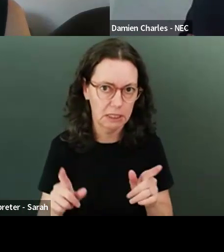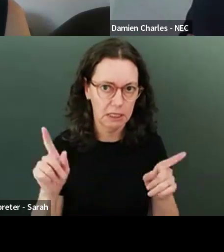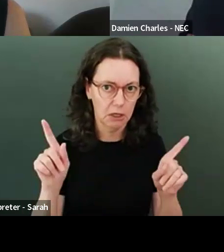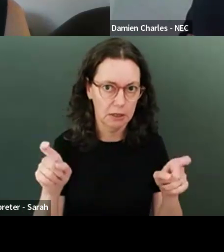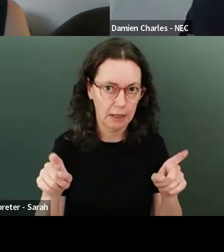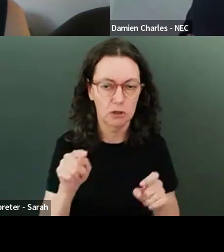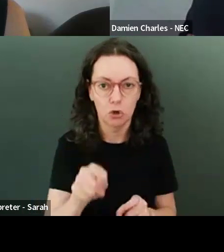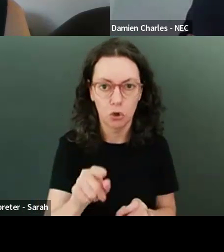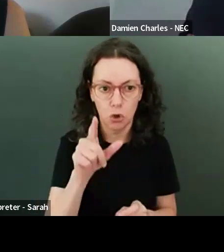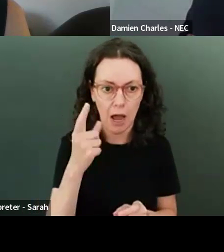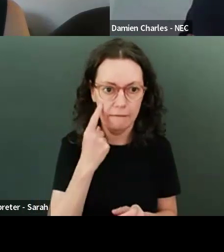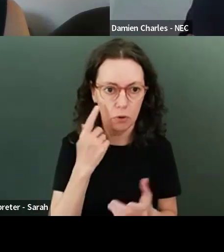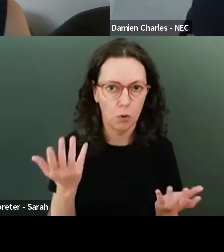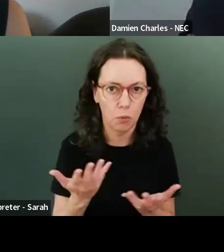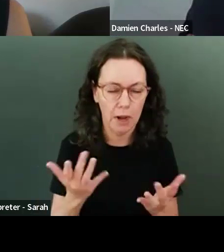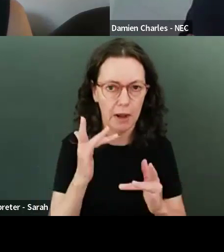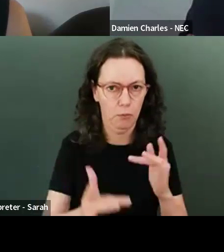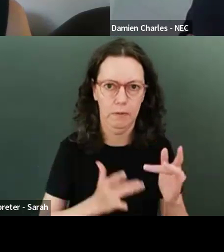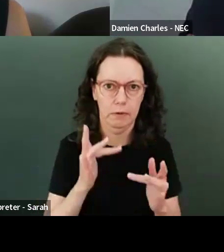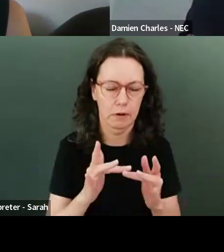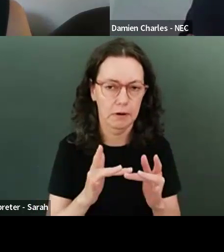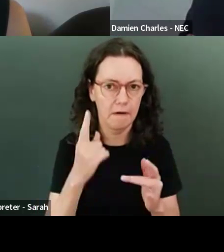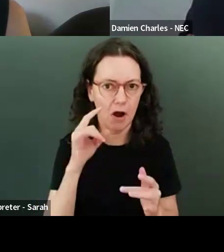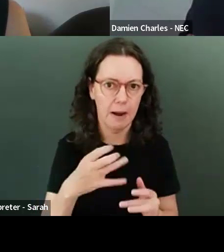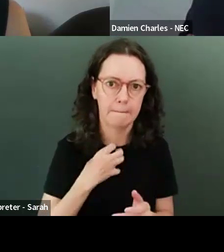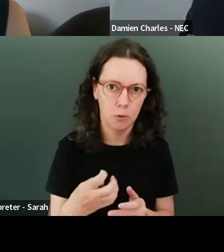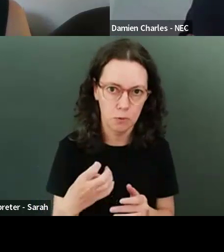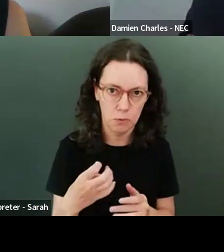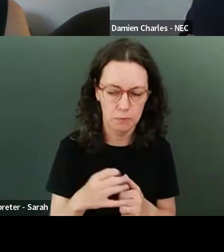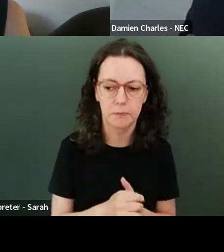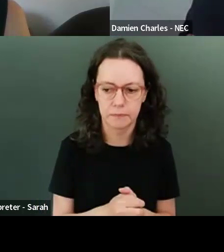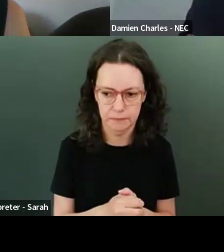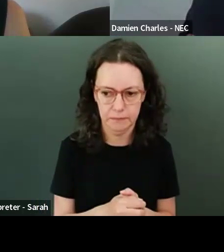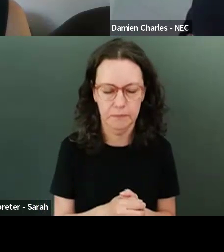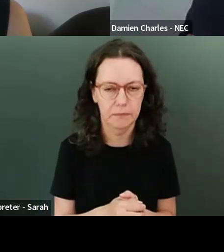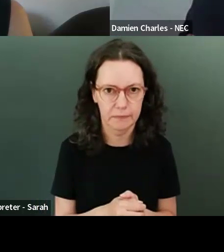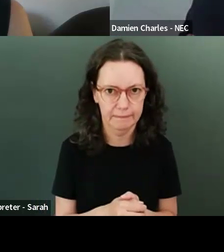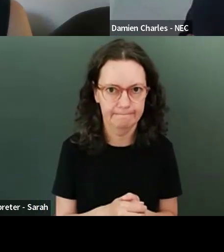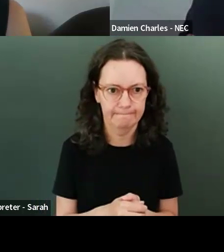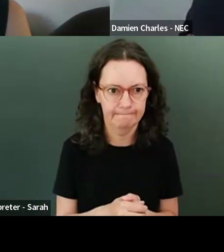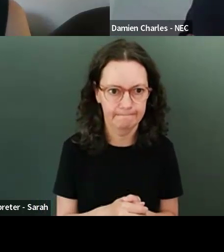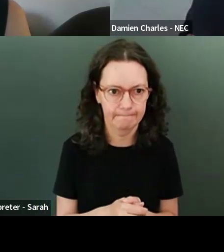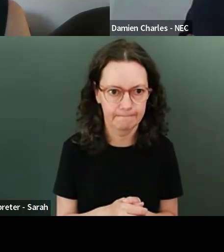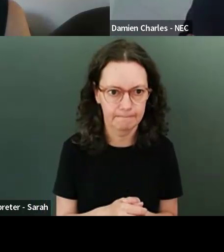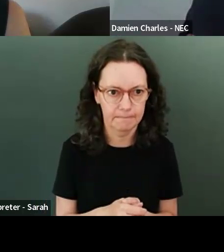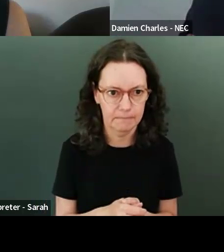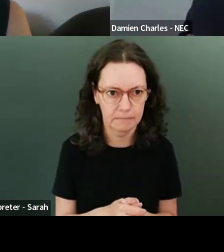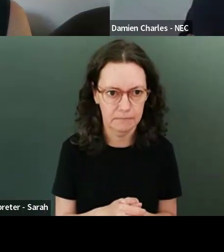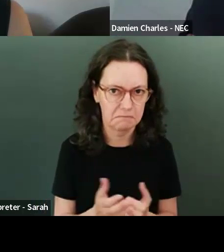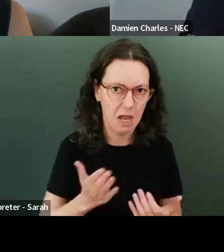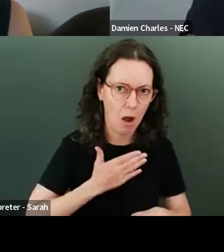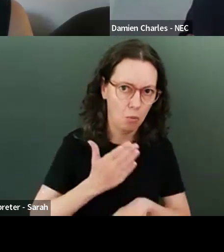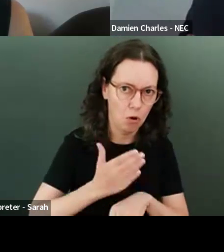can go to the website to find out more